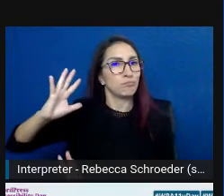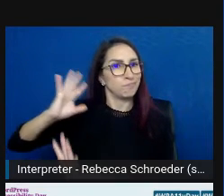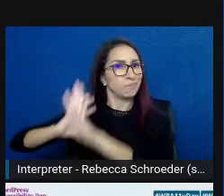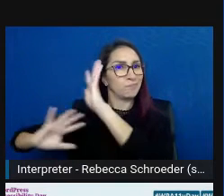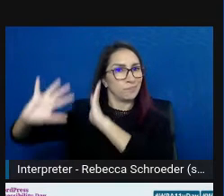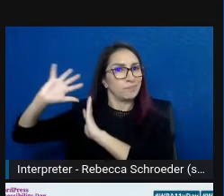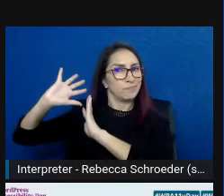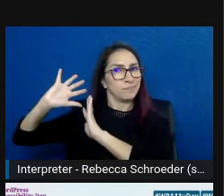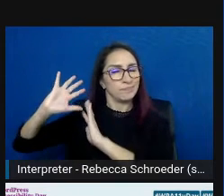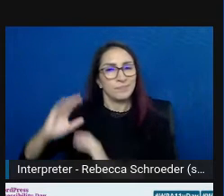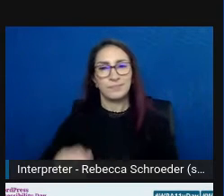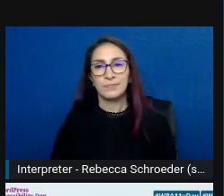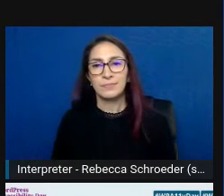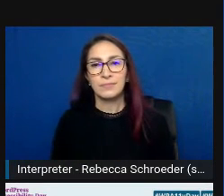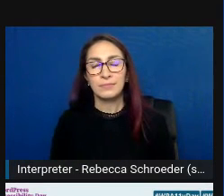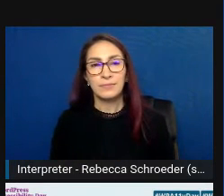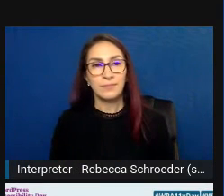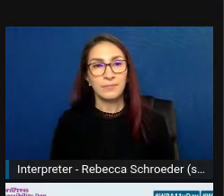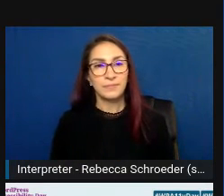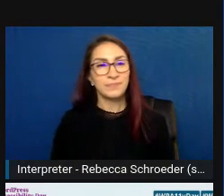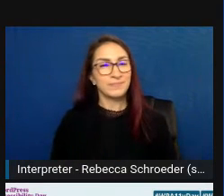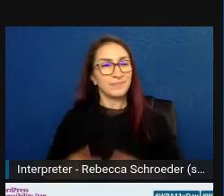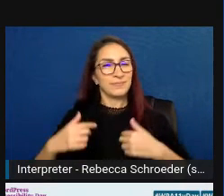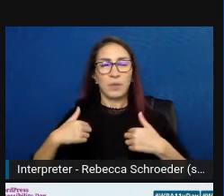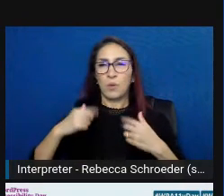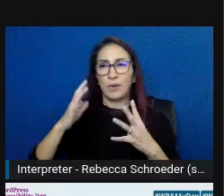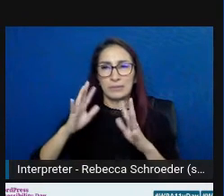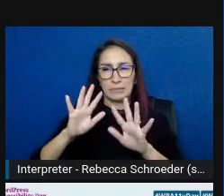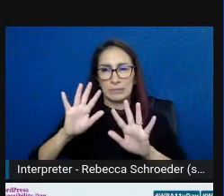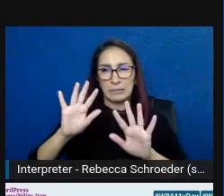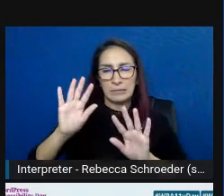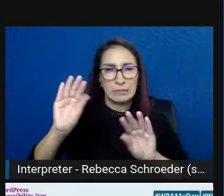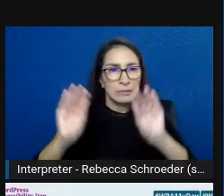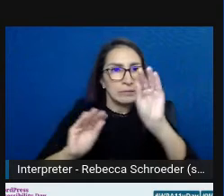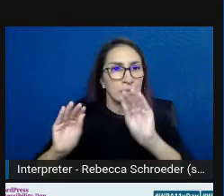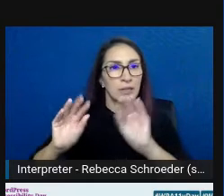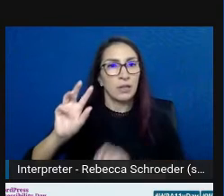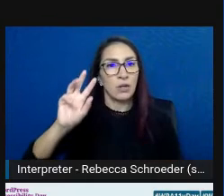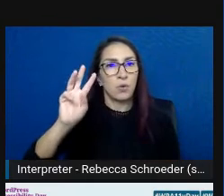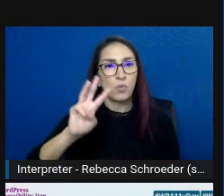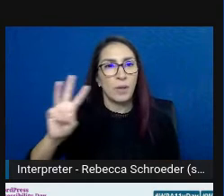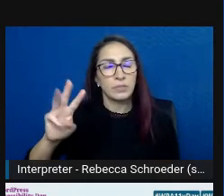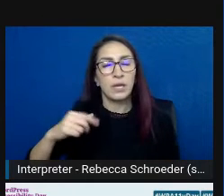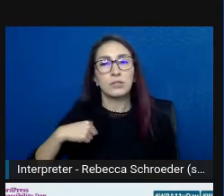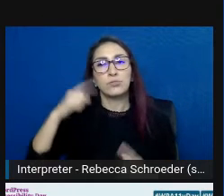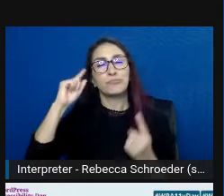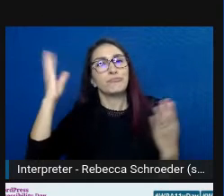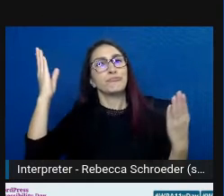When I was doing websites. I was not really thinking about accessibility at the time,